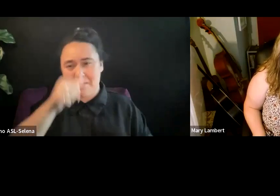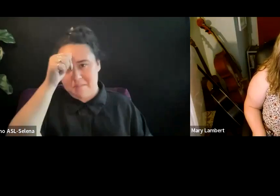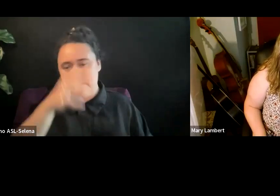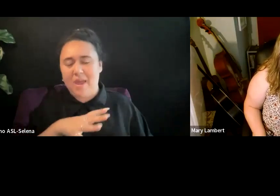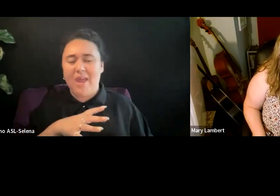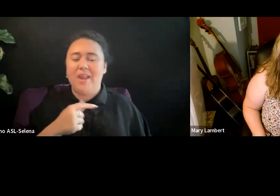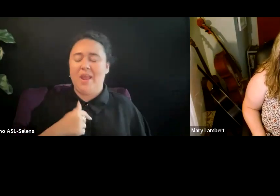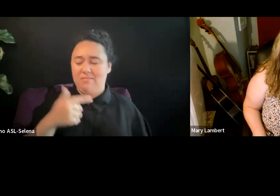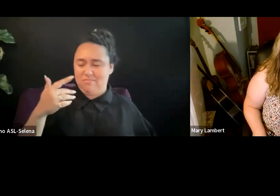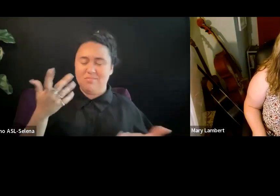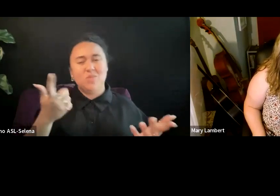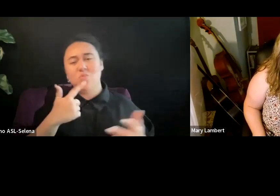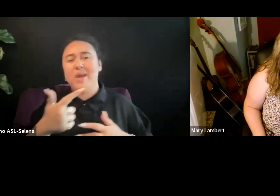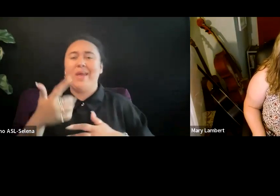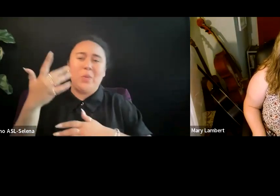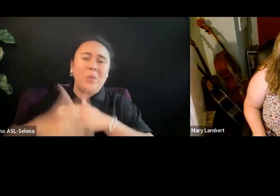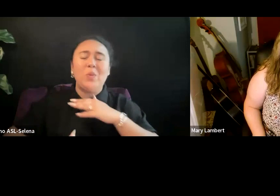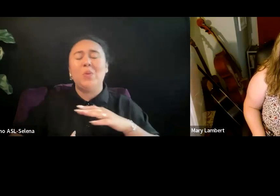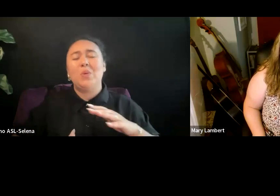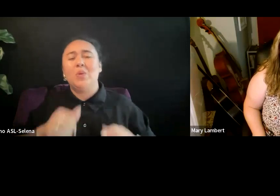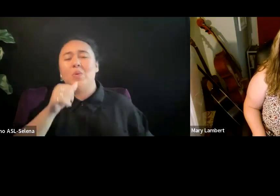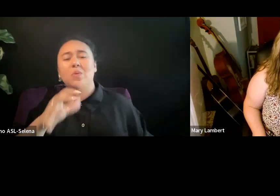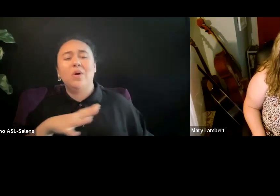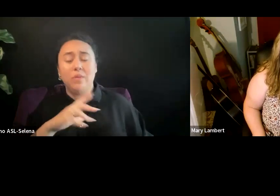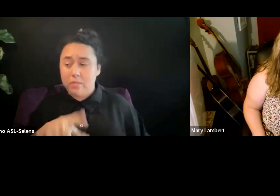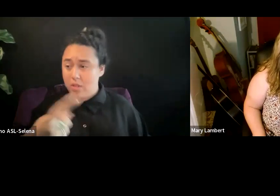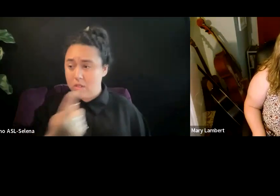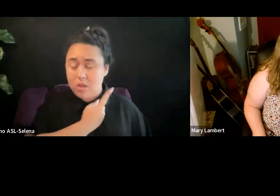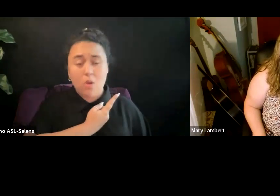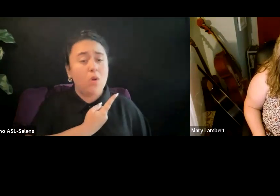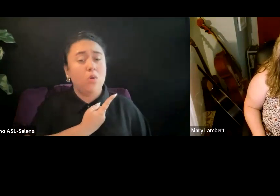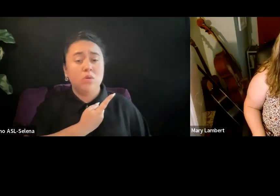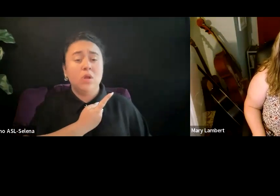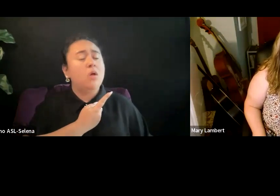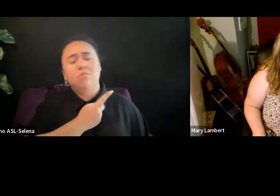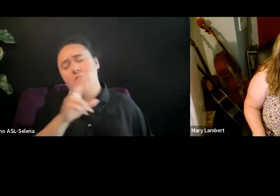But I'm not alone. But coming for you from every